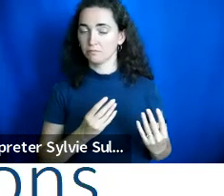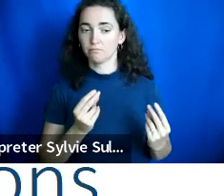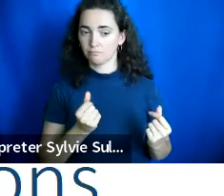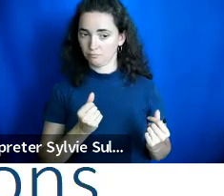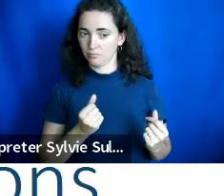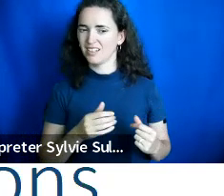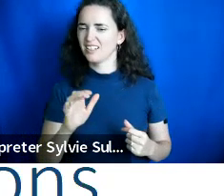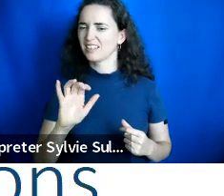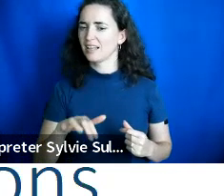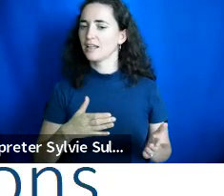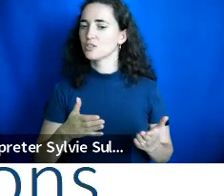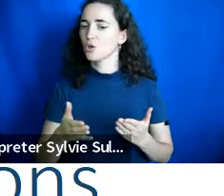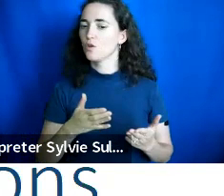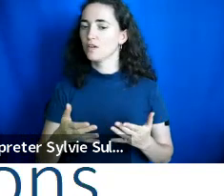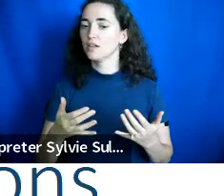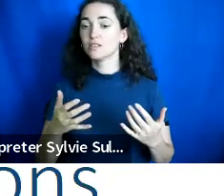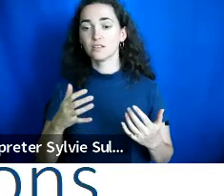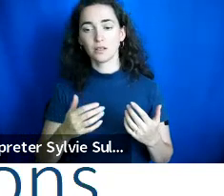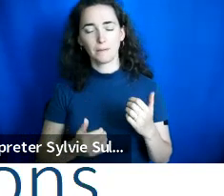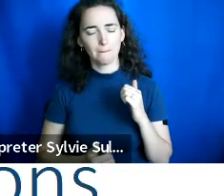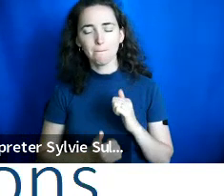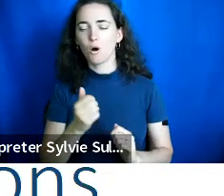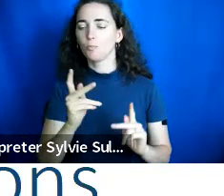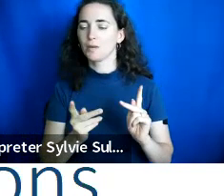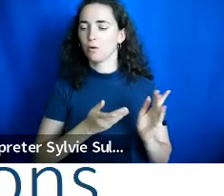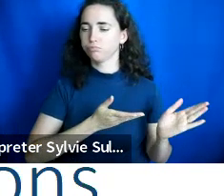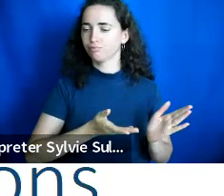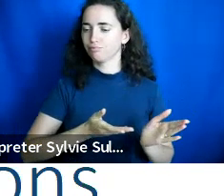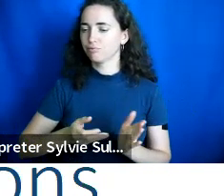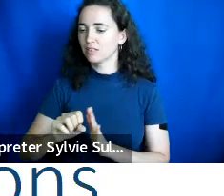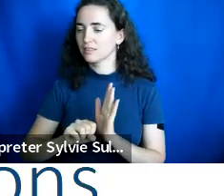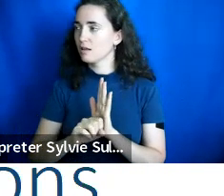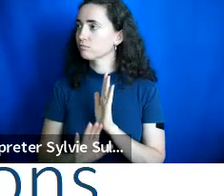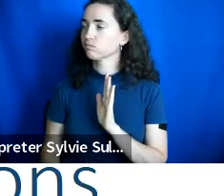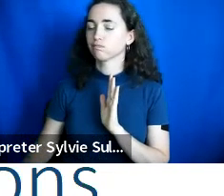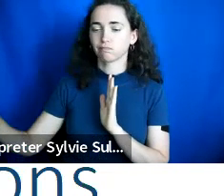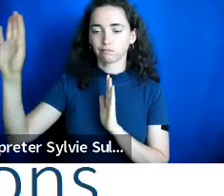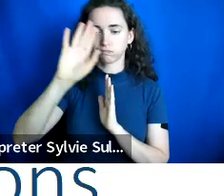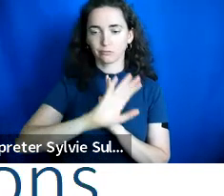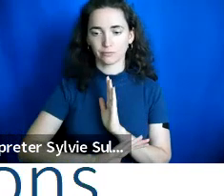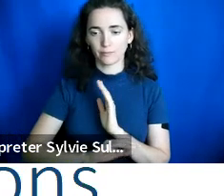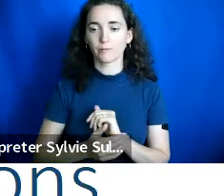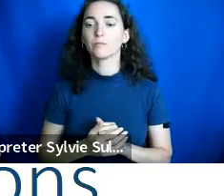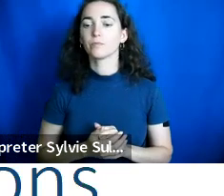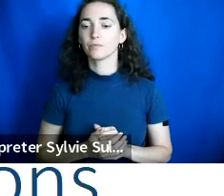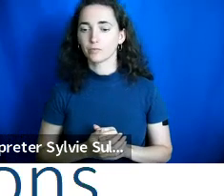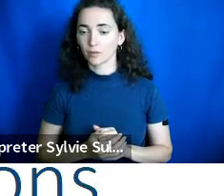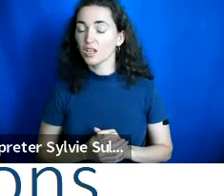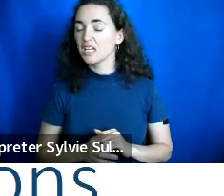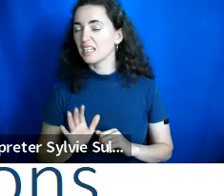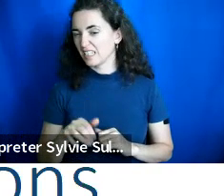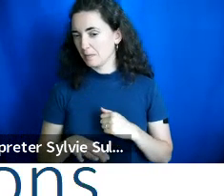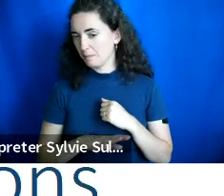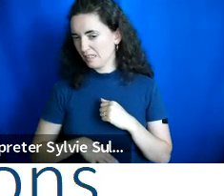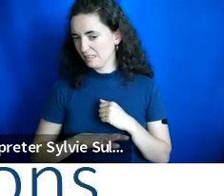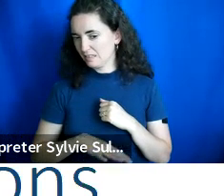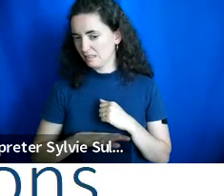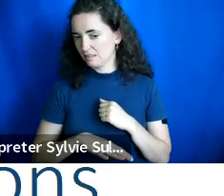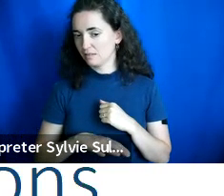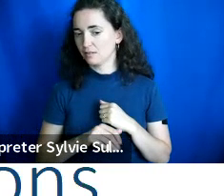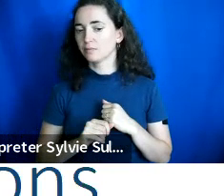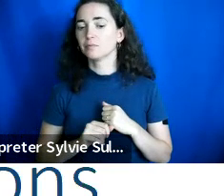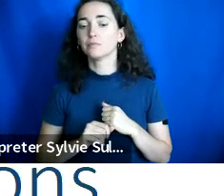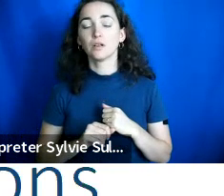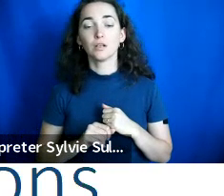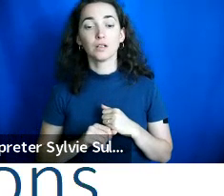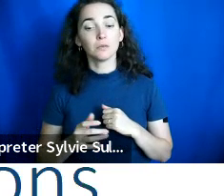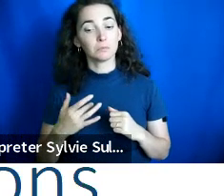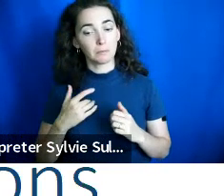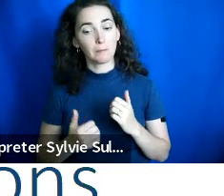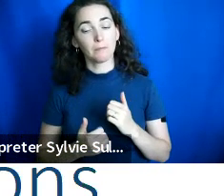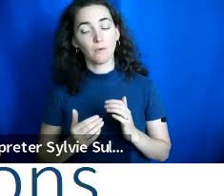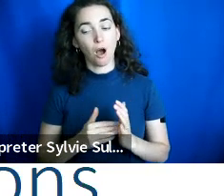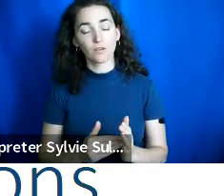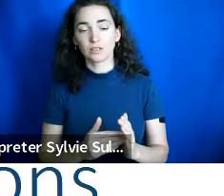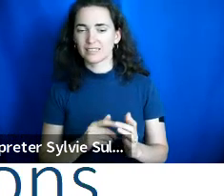This is the service that we serve actually the most individuals across the state, and it's It's very very basic but in a lot of it's exactly what it a person needs.